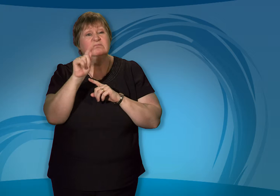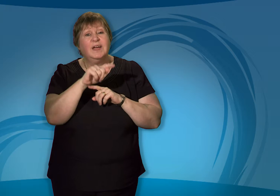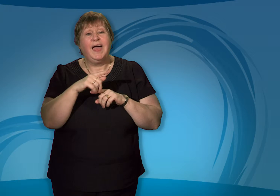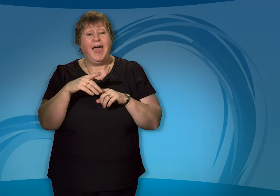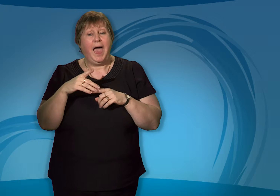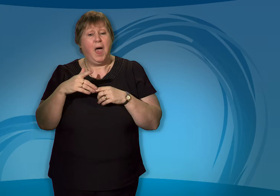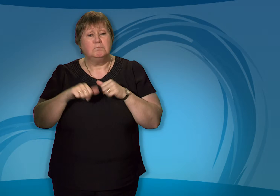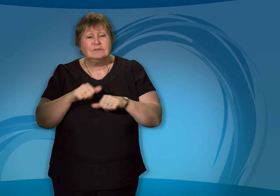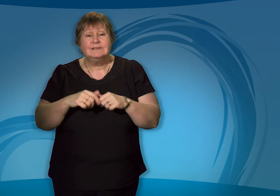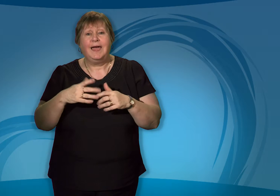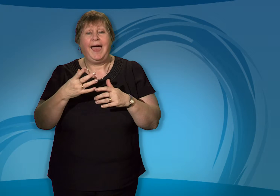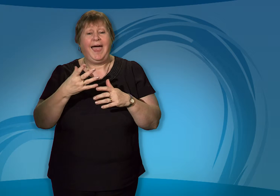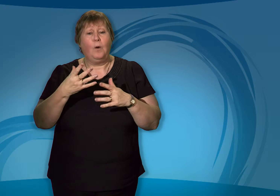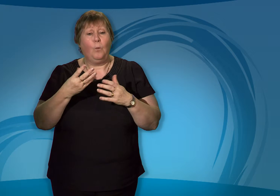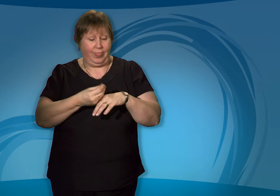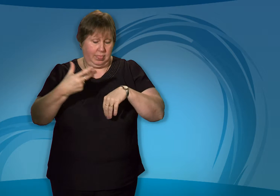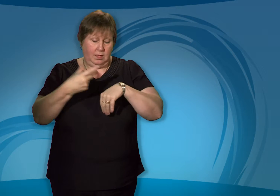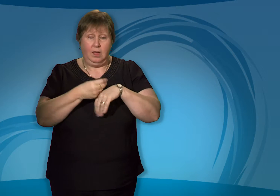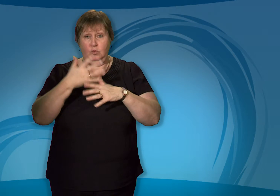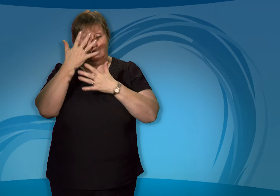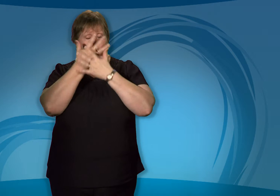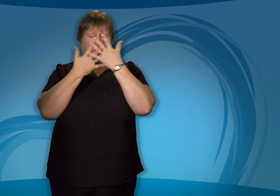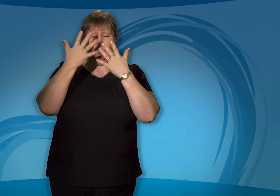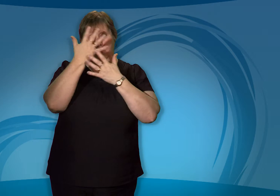As with any procedure involving sedation, other